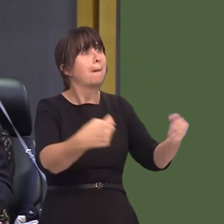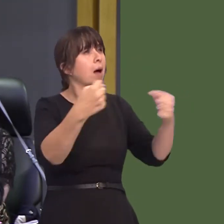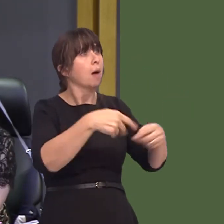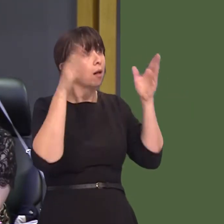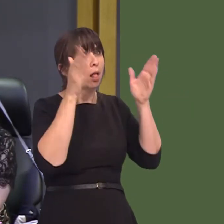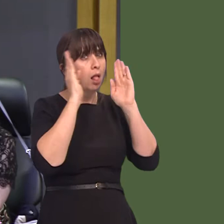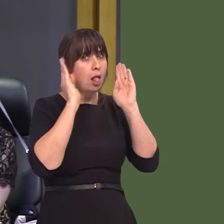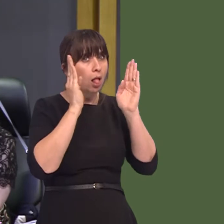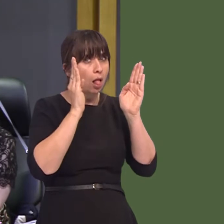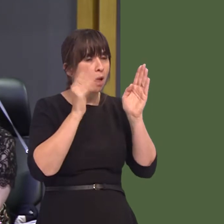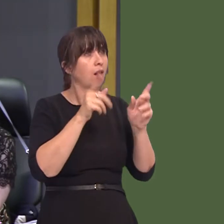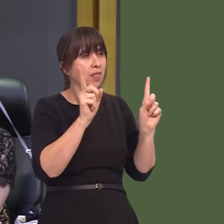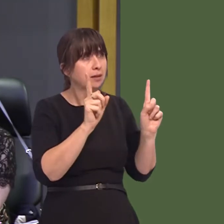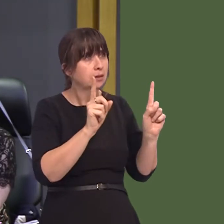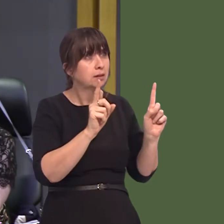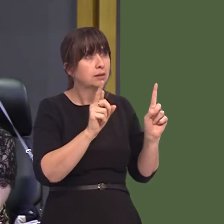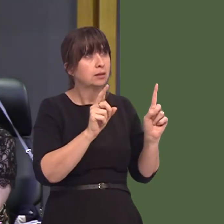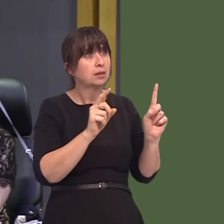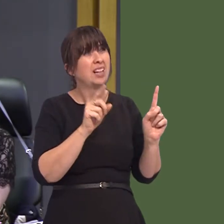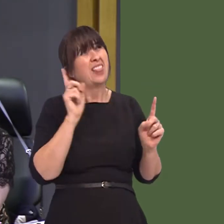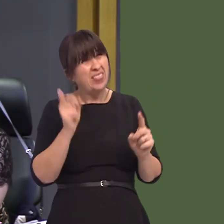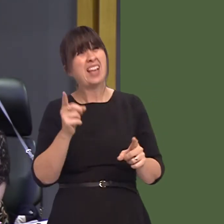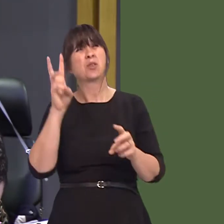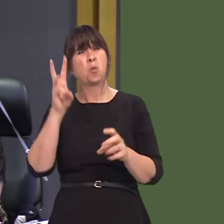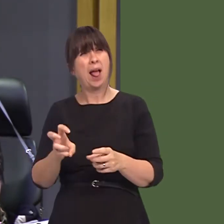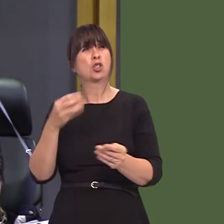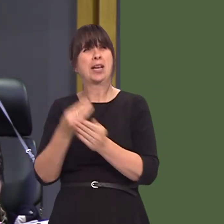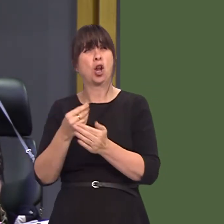Thatís not just true of this Government; itís true of Welsh economic policy going